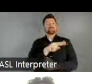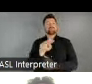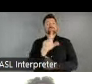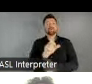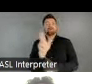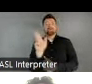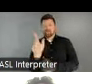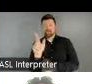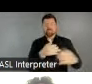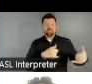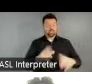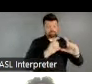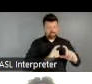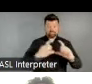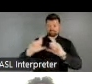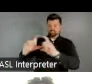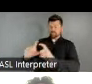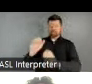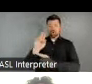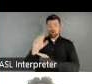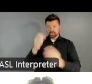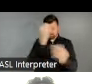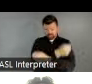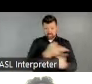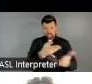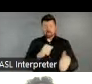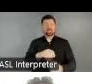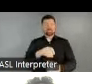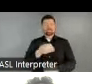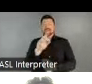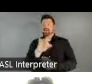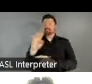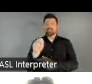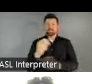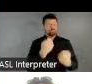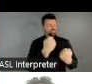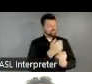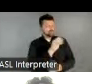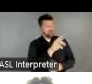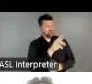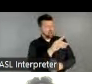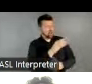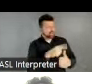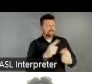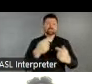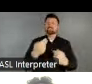stated that the administration supports the arts and humanities as essential pieces of America's